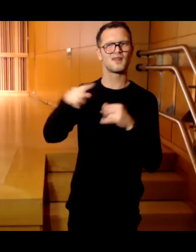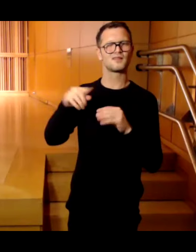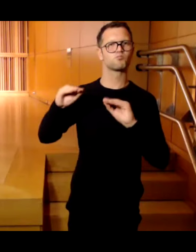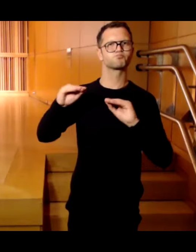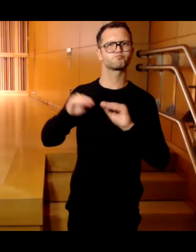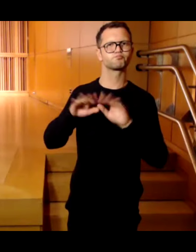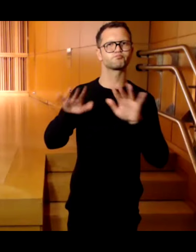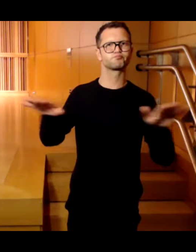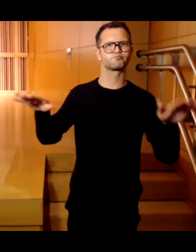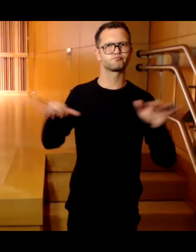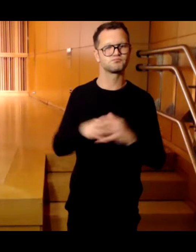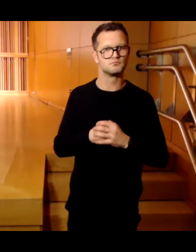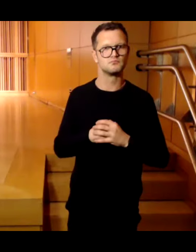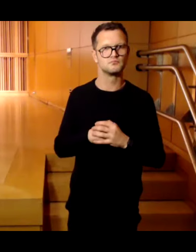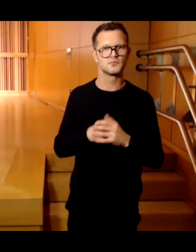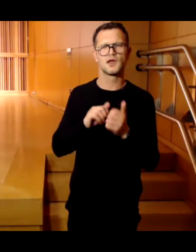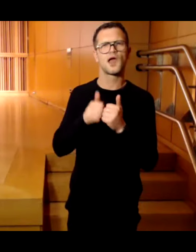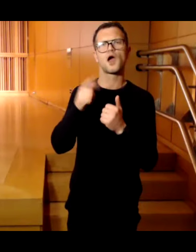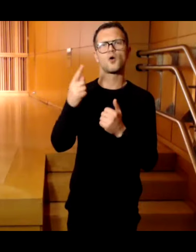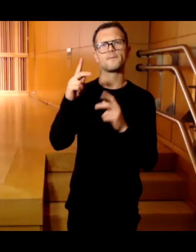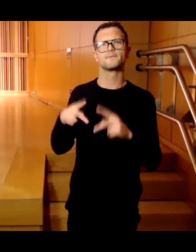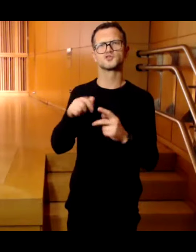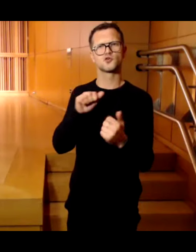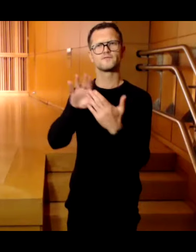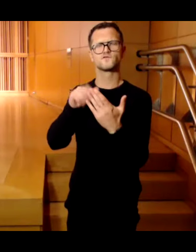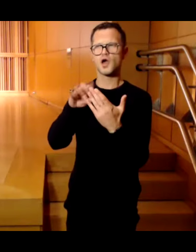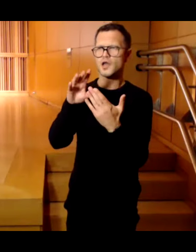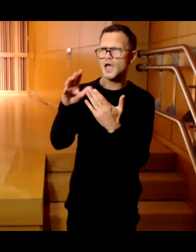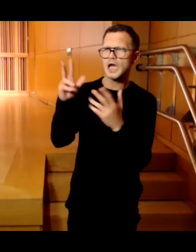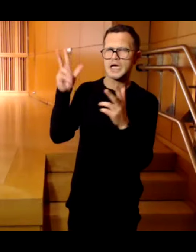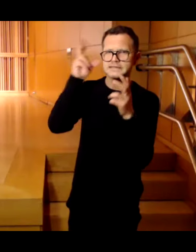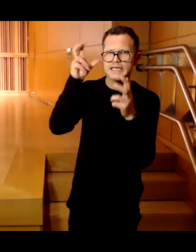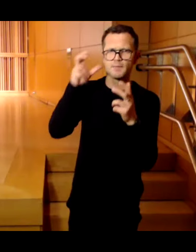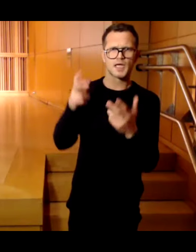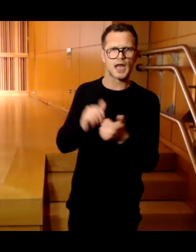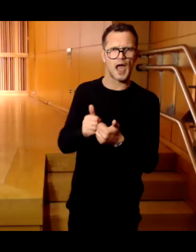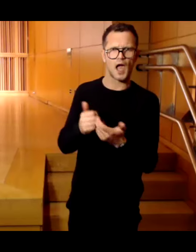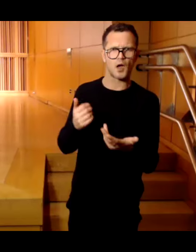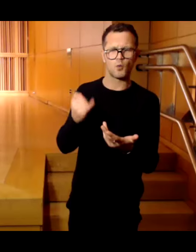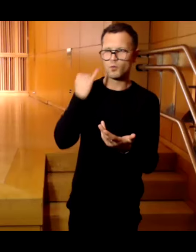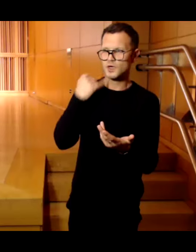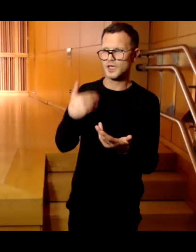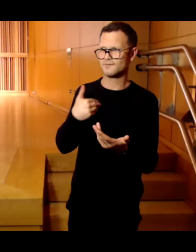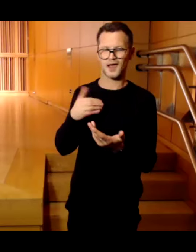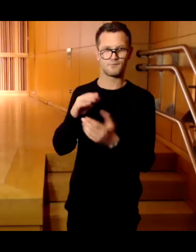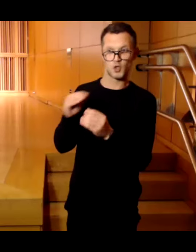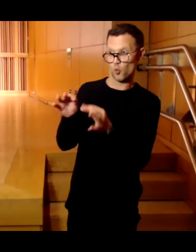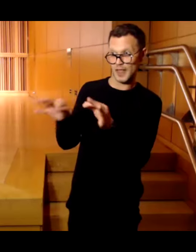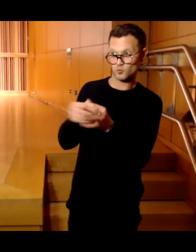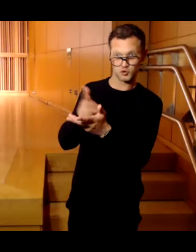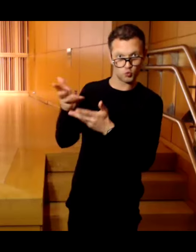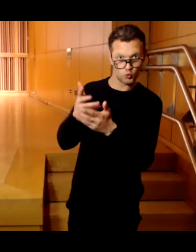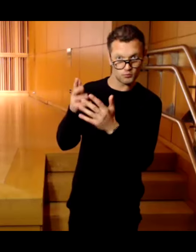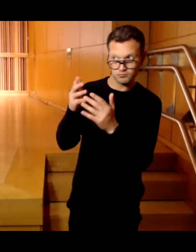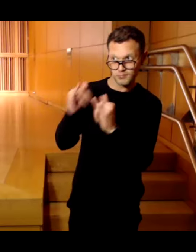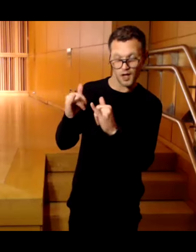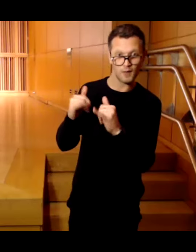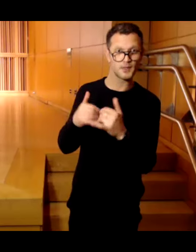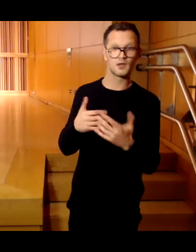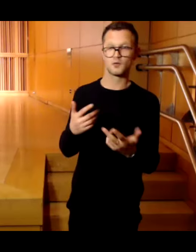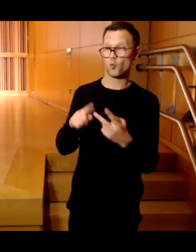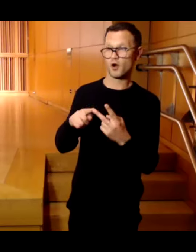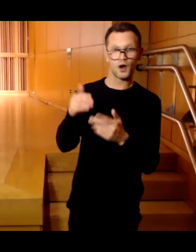How does one confront. A wolfing demon if we, in fact, have neither common languages nor common procedures with which to announce.